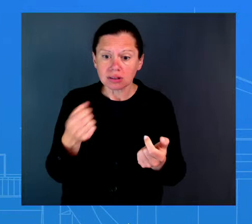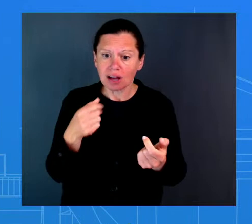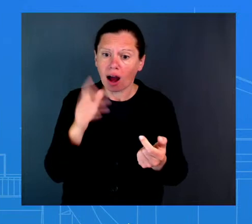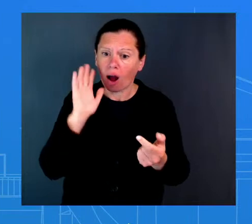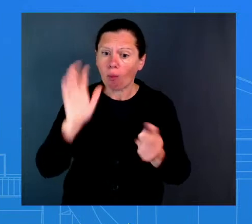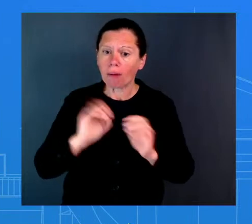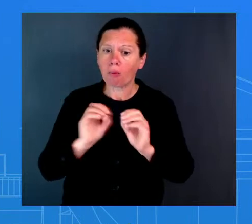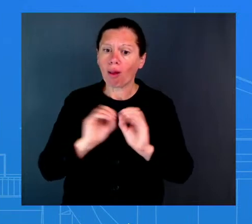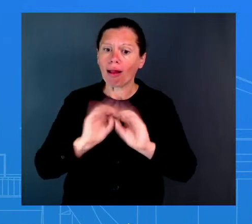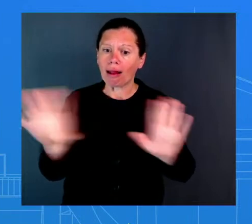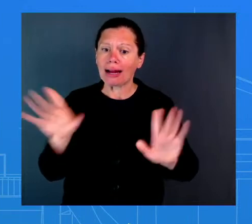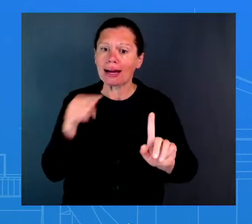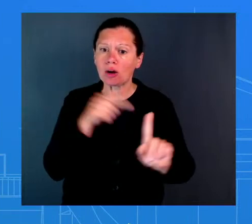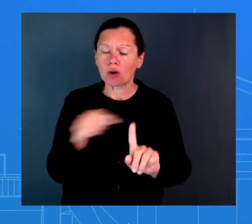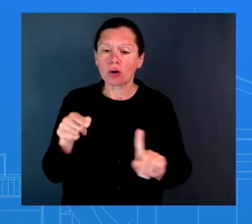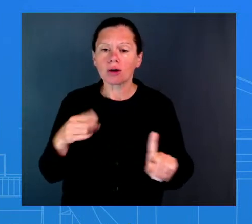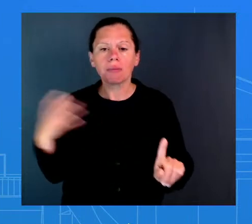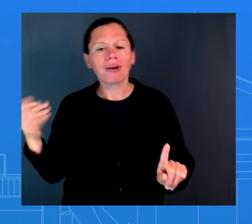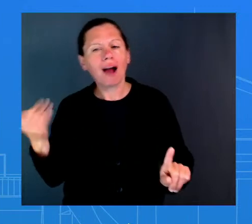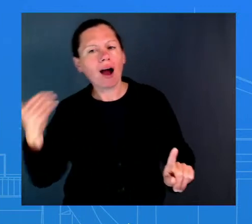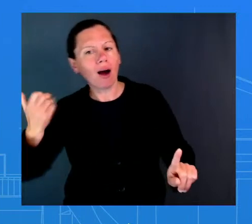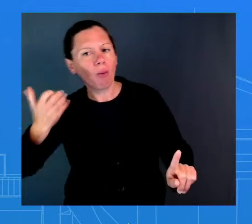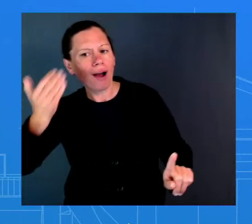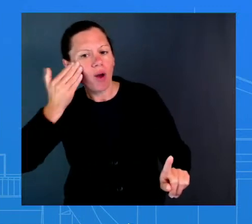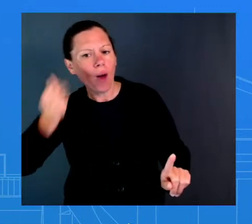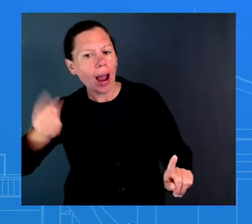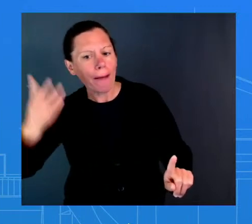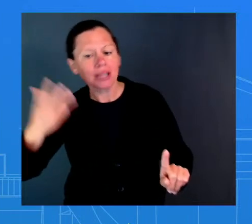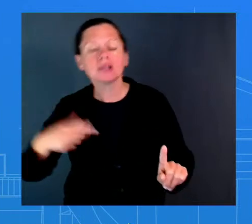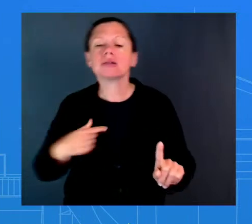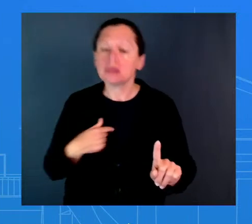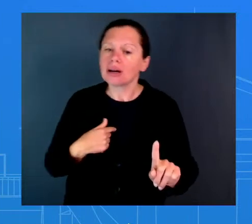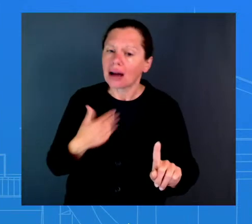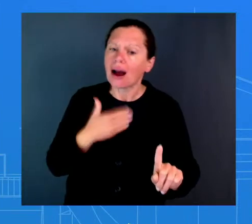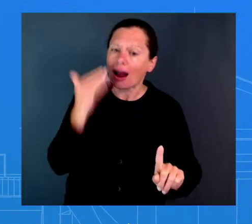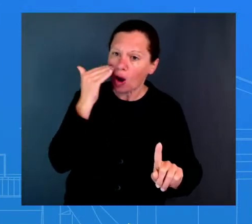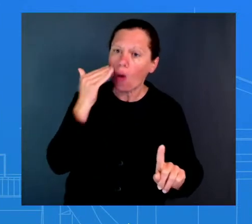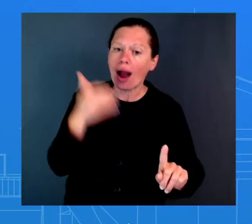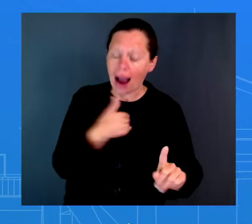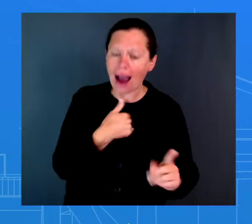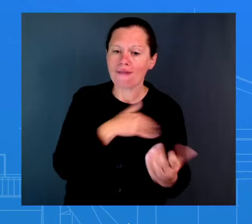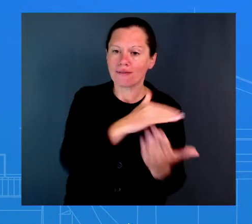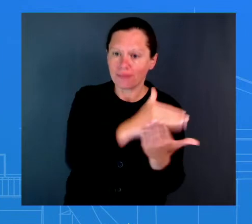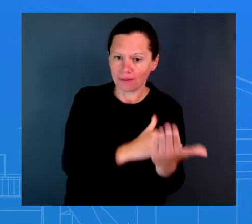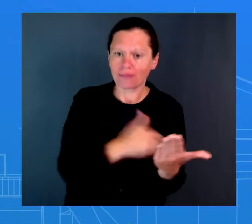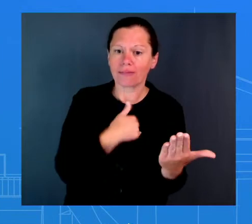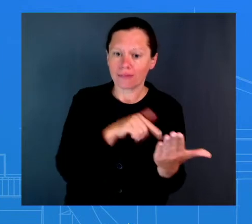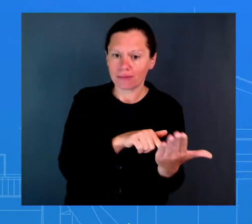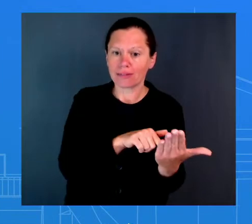The Congress has access to exactly how much we've spent. We have not hidden a single thing on this, and I find the claim in that letter somewhat bizarre.